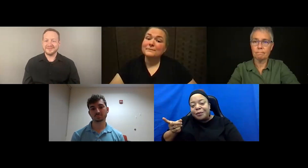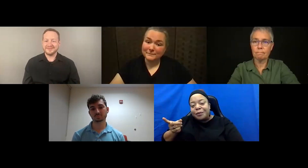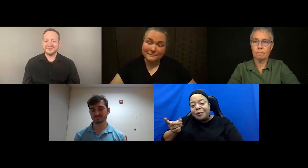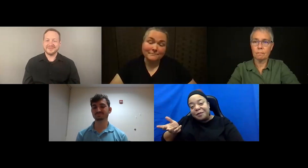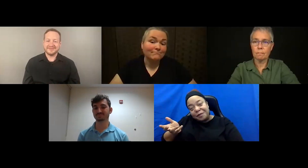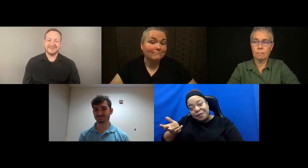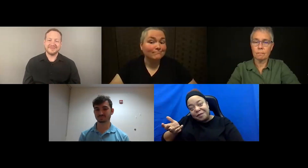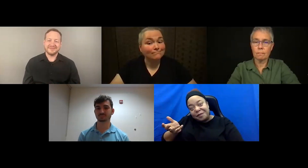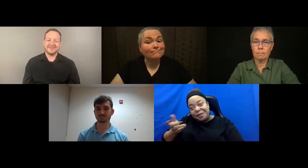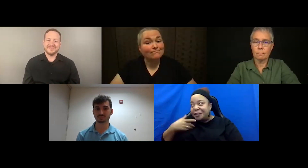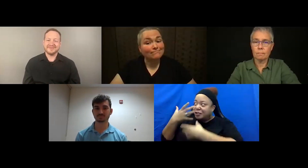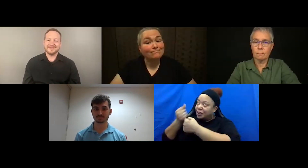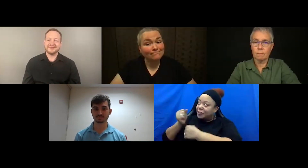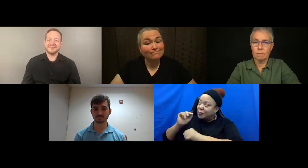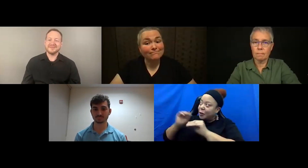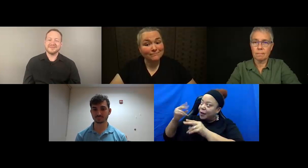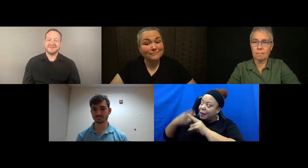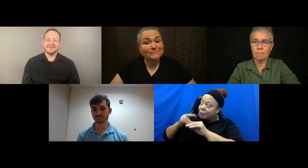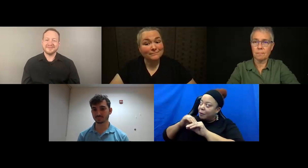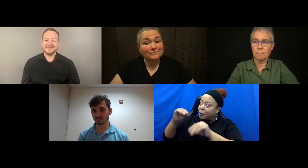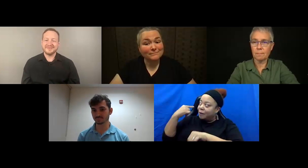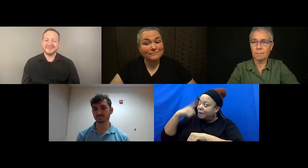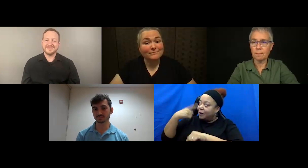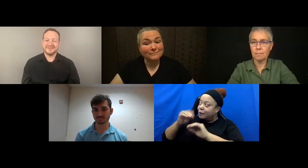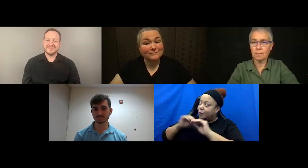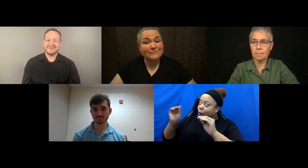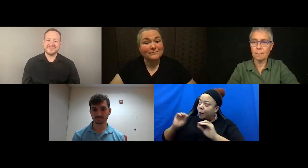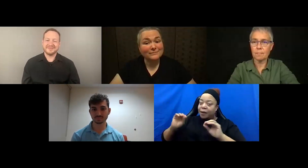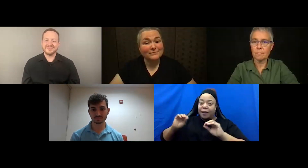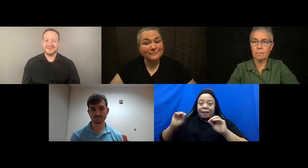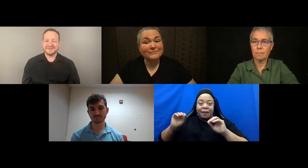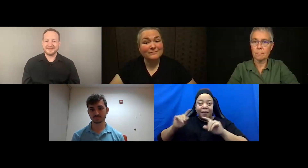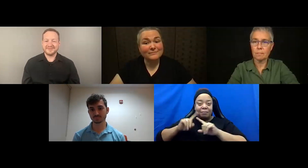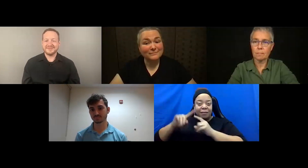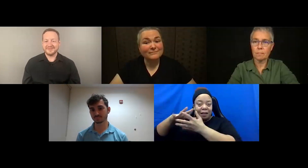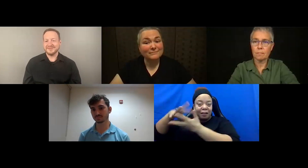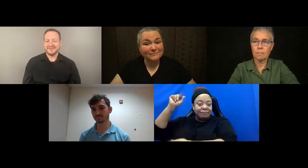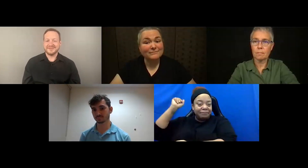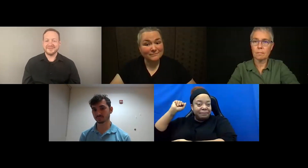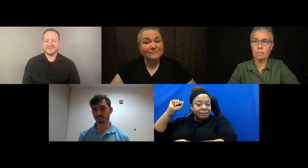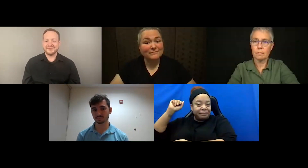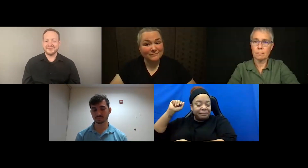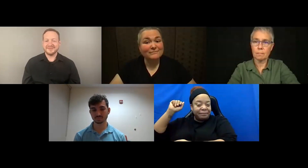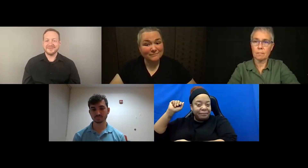Who's controlling that? Who do we trust? You have no name, no face to trust.